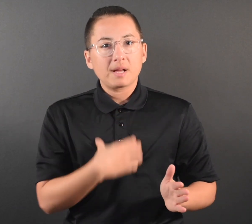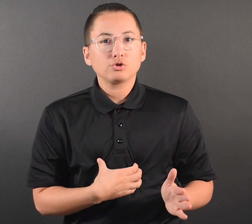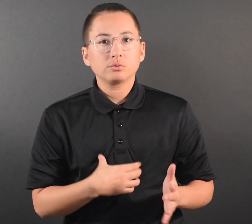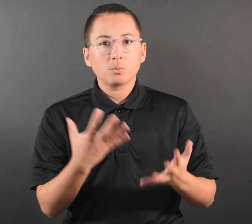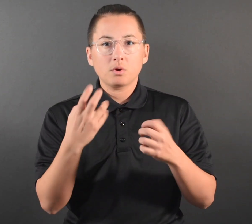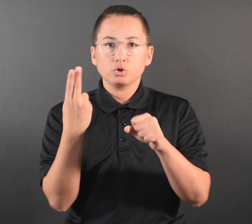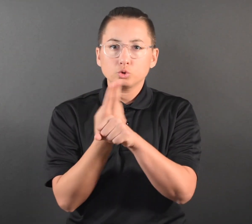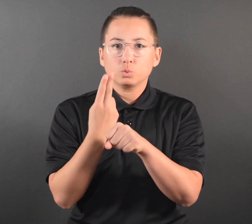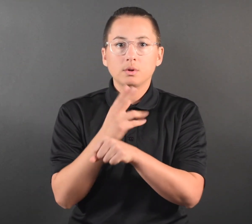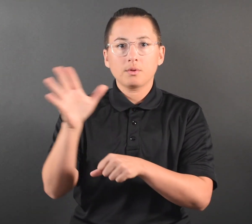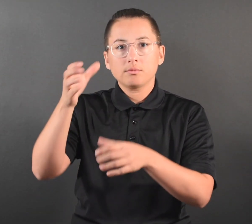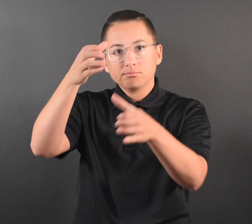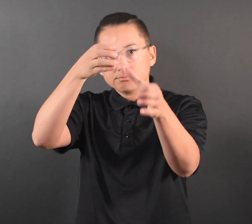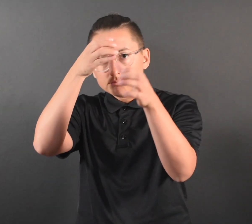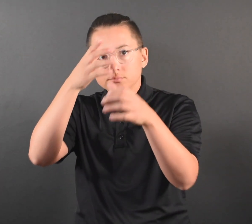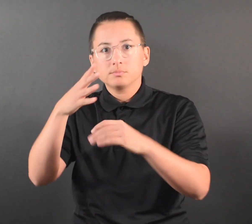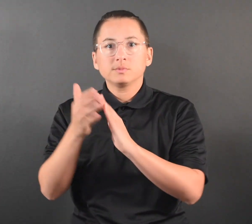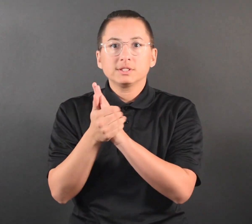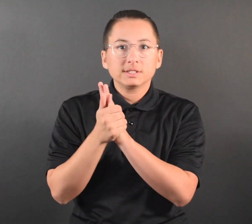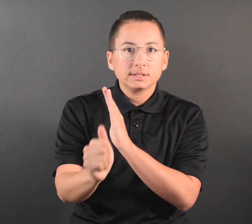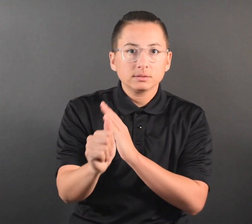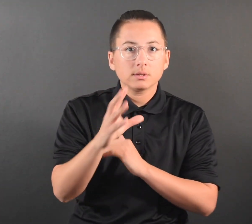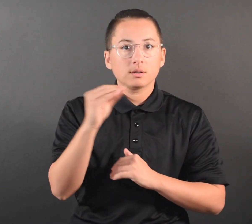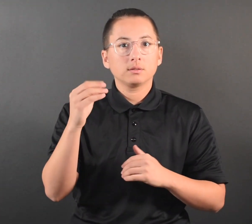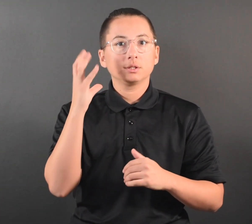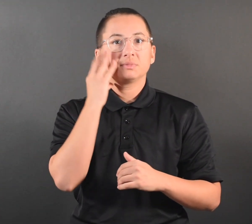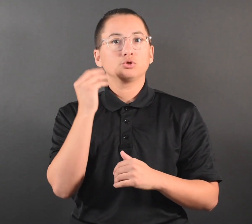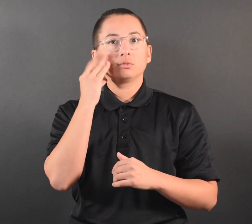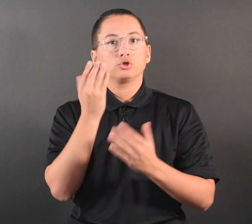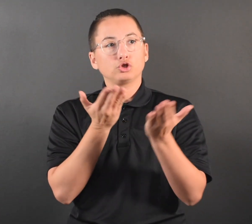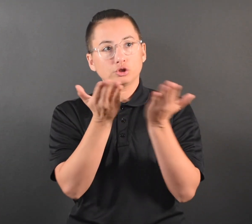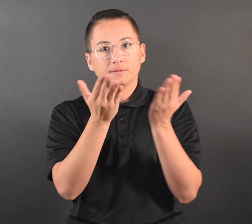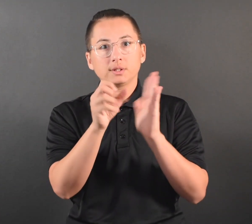skills, and lived experiences to serve the State of Minnesota.